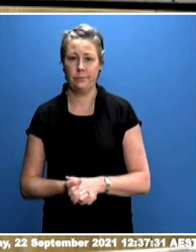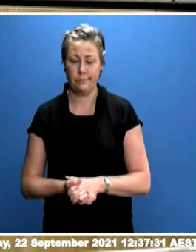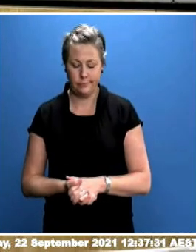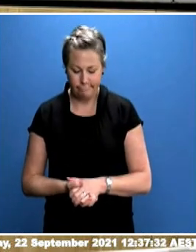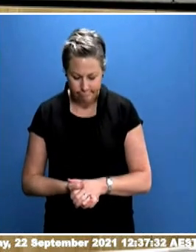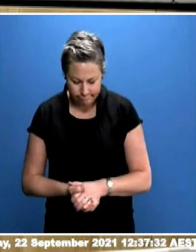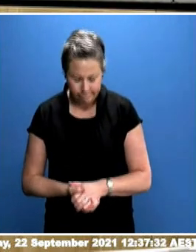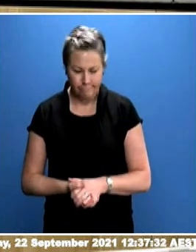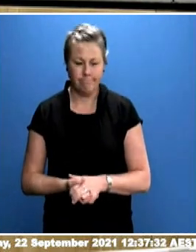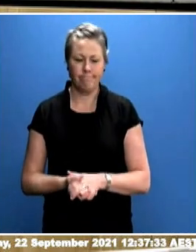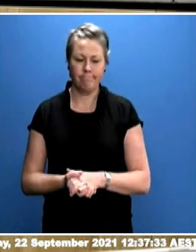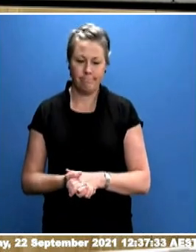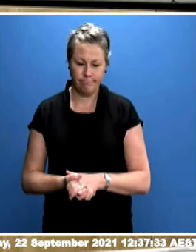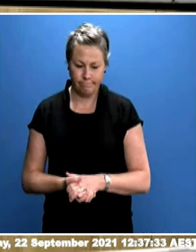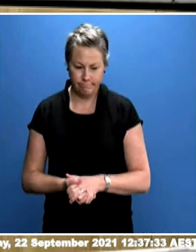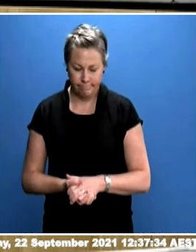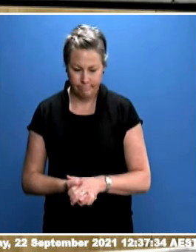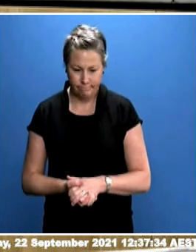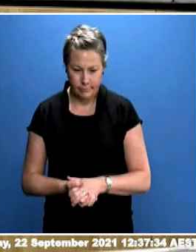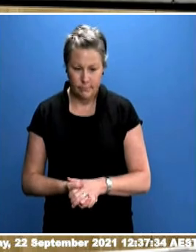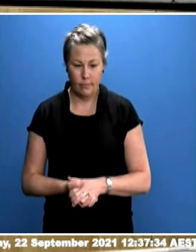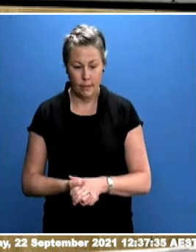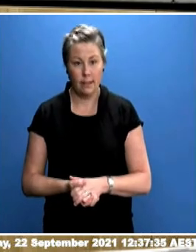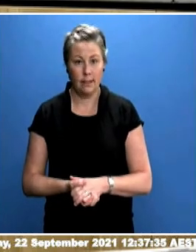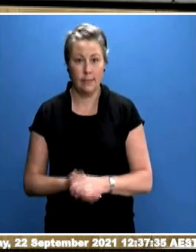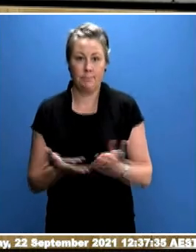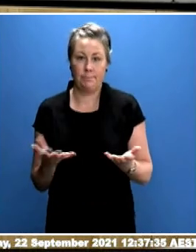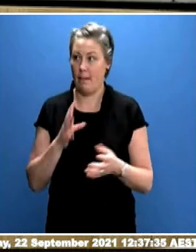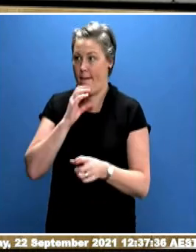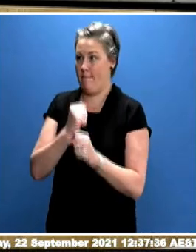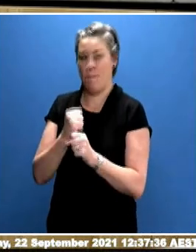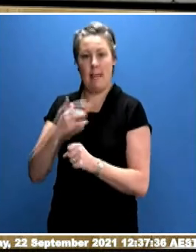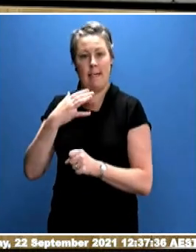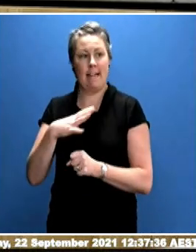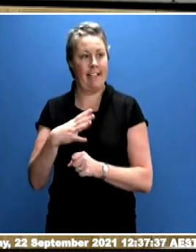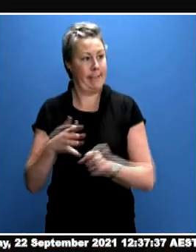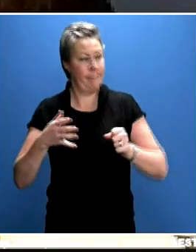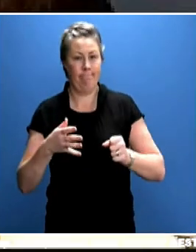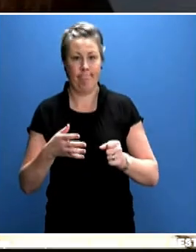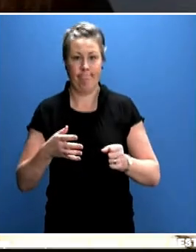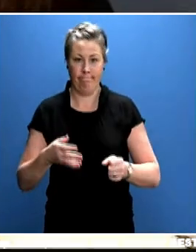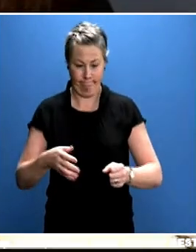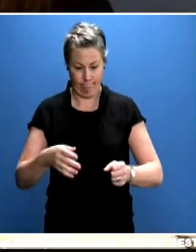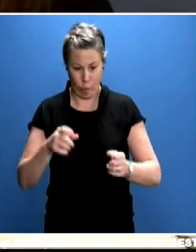It requires a willingness on the part of Government to embrace